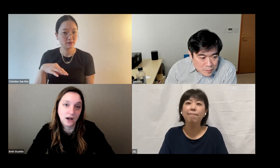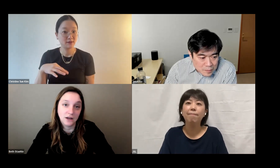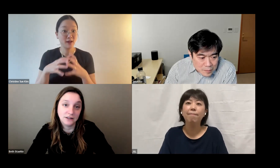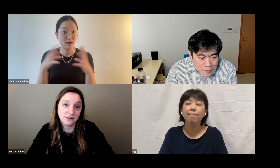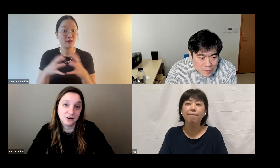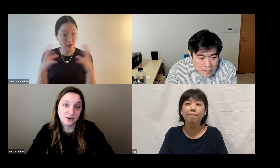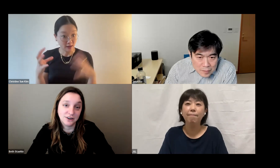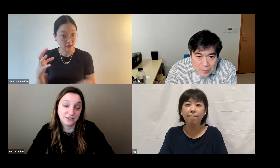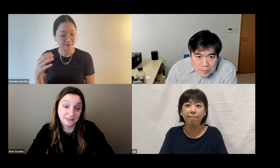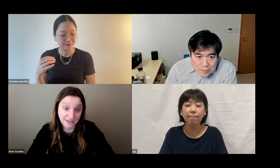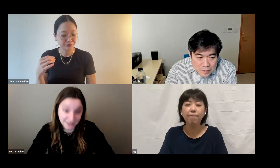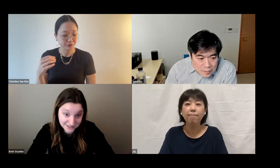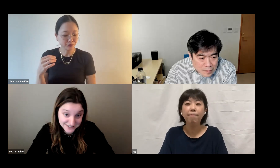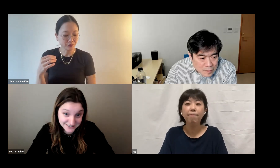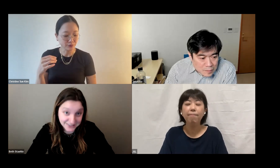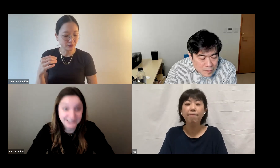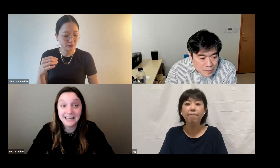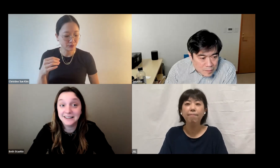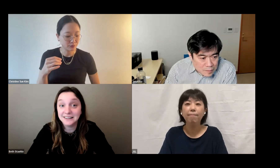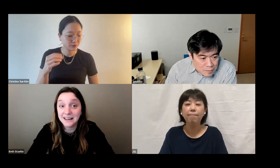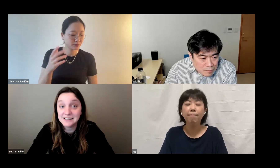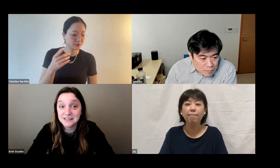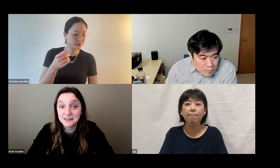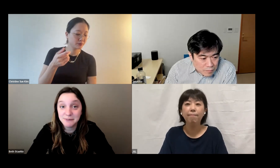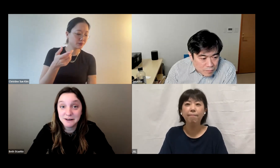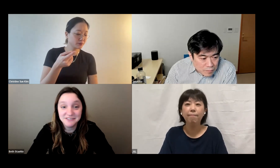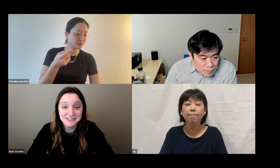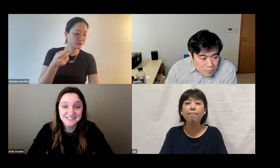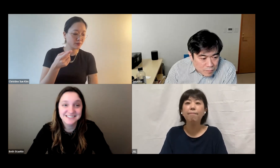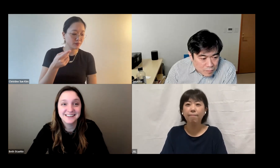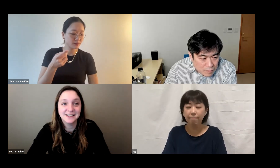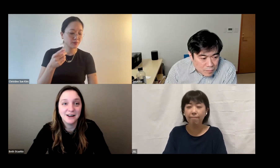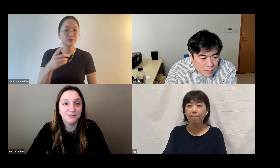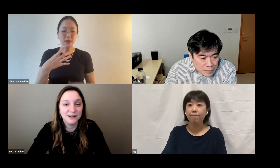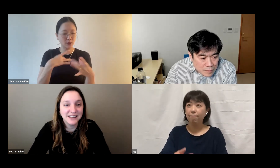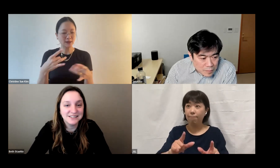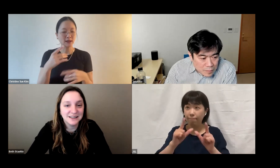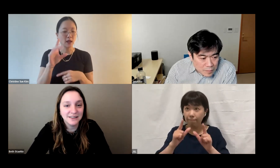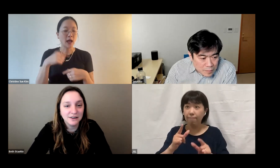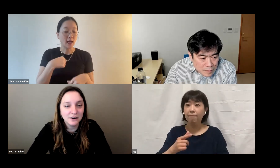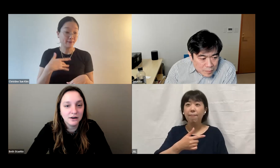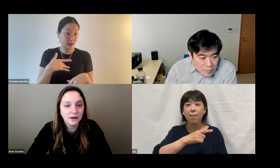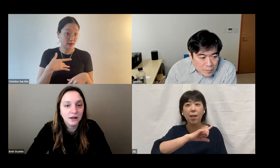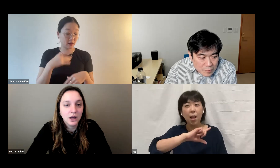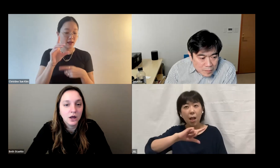I think there are a lot a lot, a lot of benefits of working together.